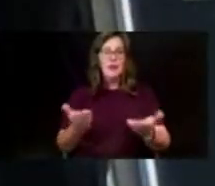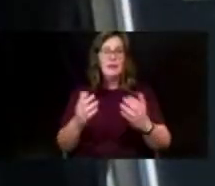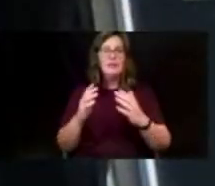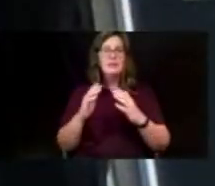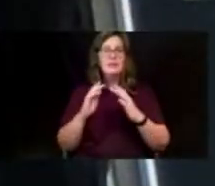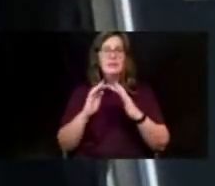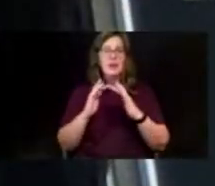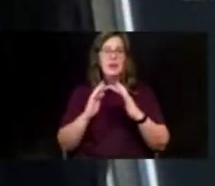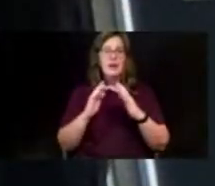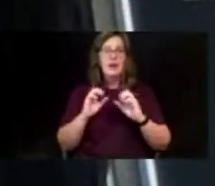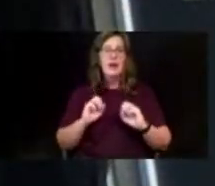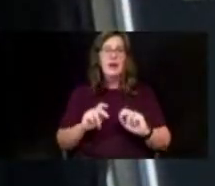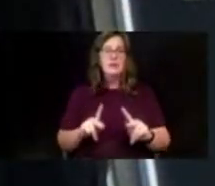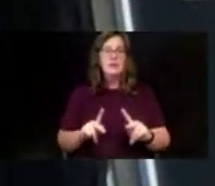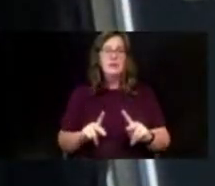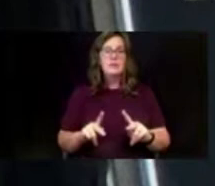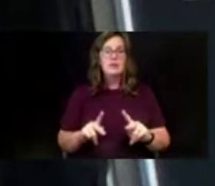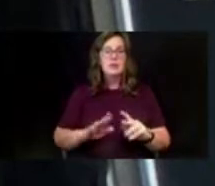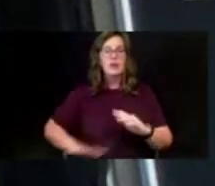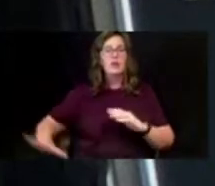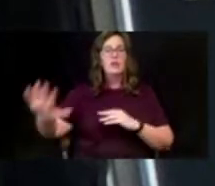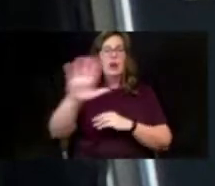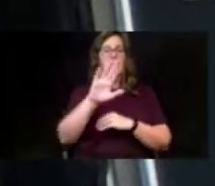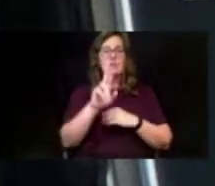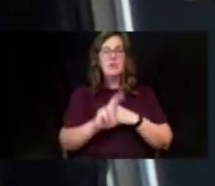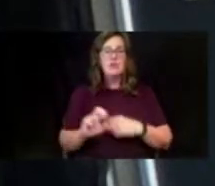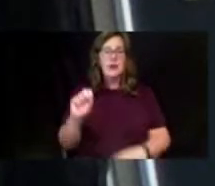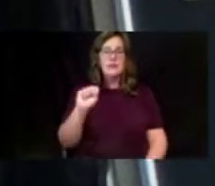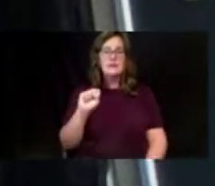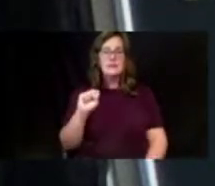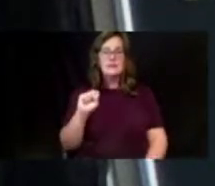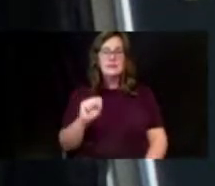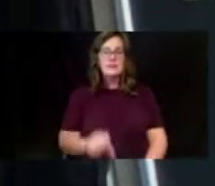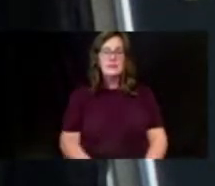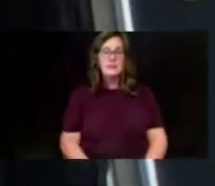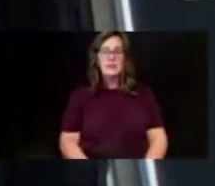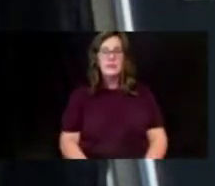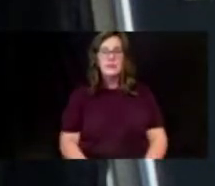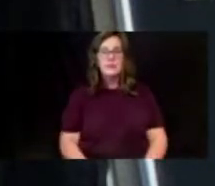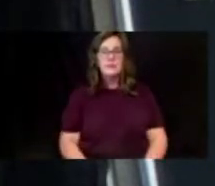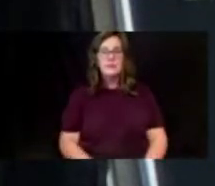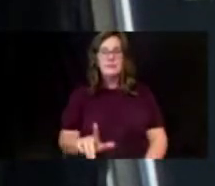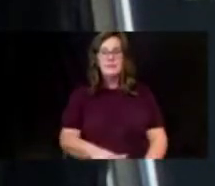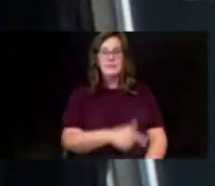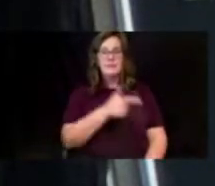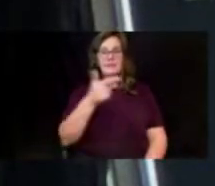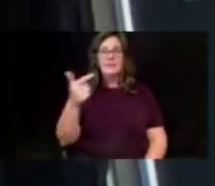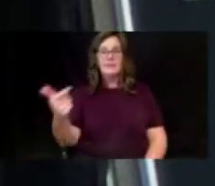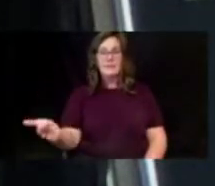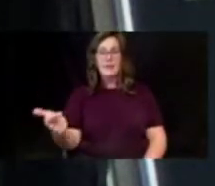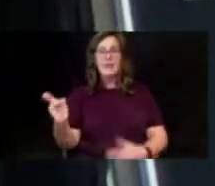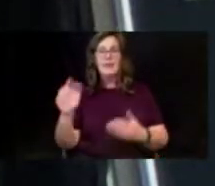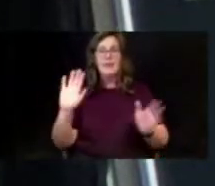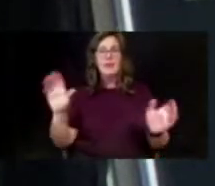across the nation and with that i will pass this off for introductions to our first panelist sam